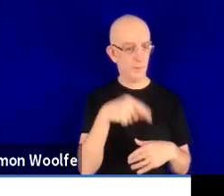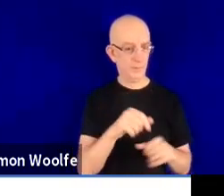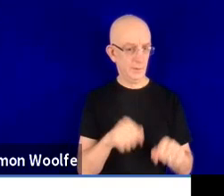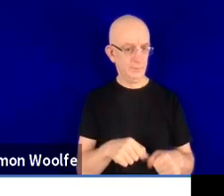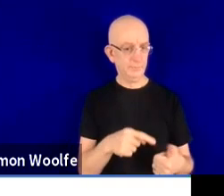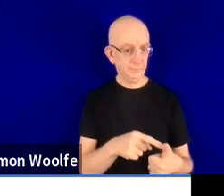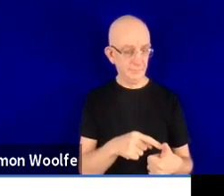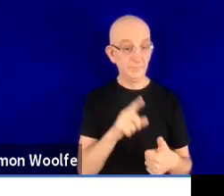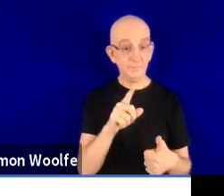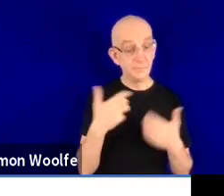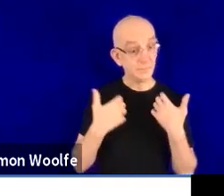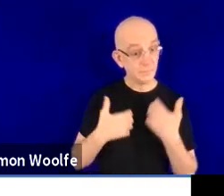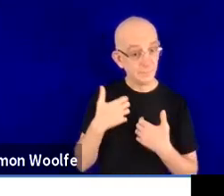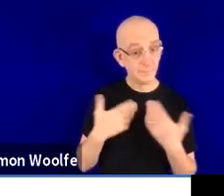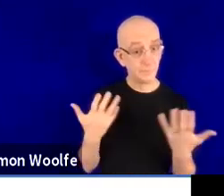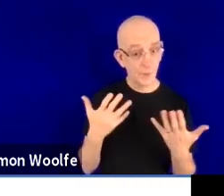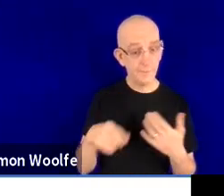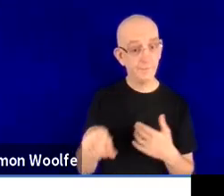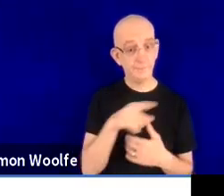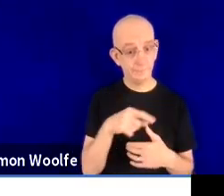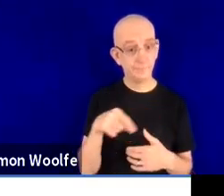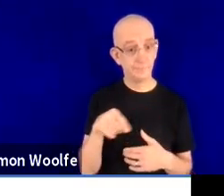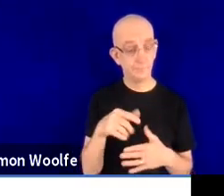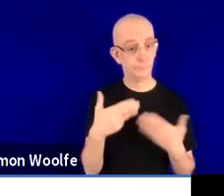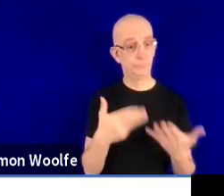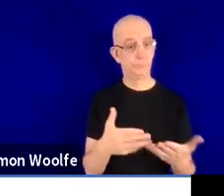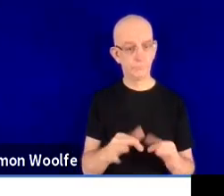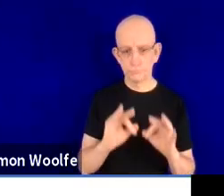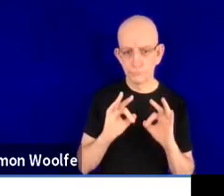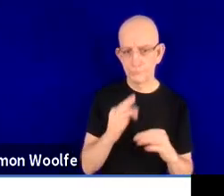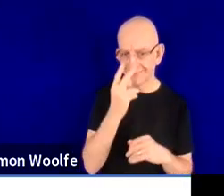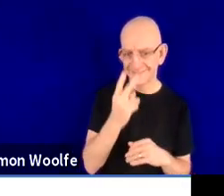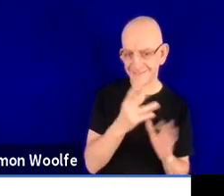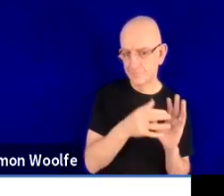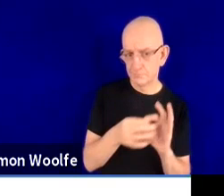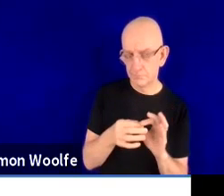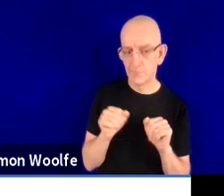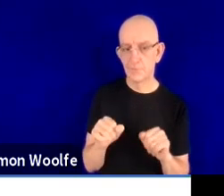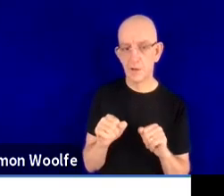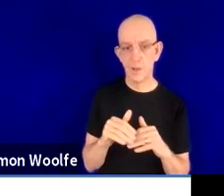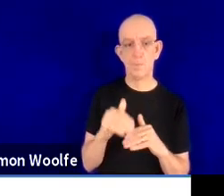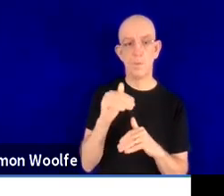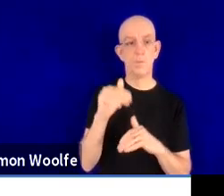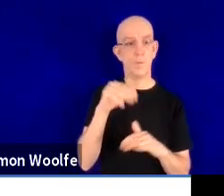And in the same time that they do the assessment, they build the national disability registry. So this is the beginning